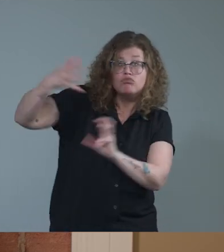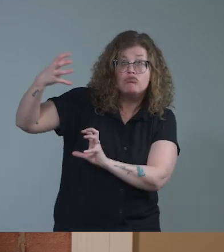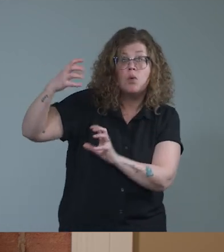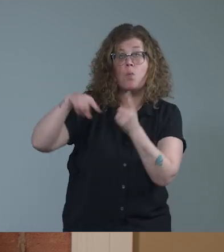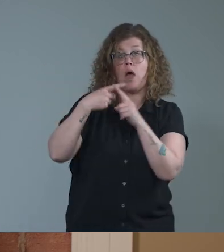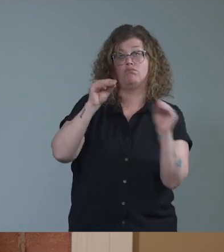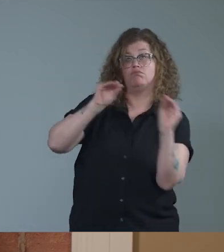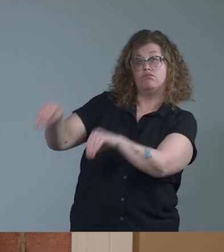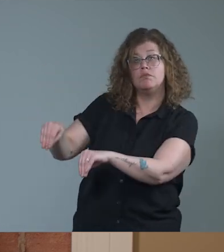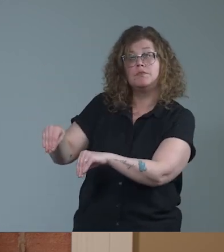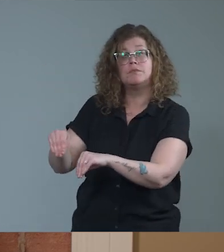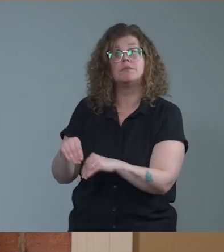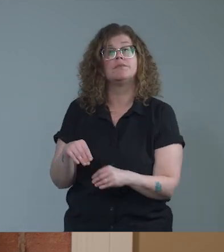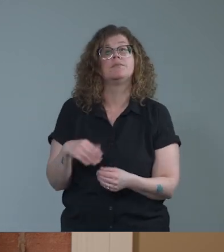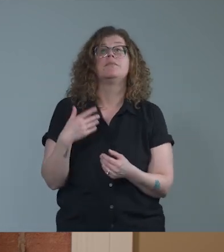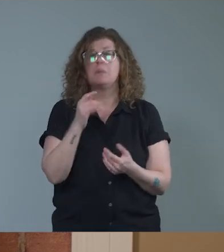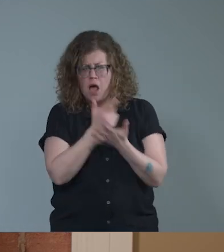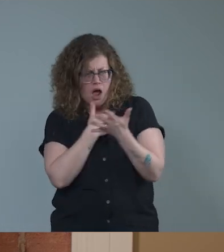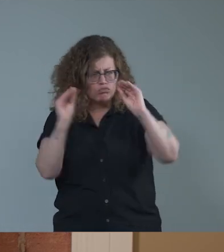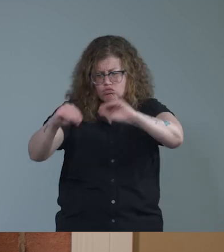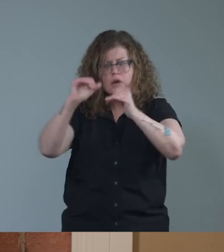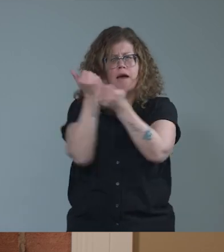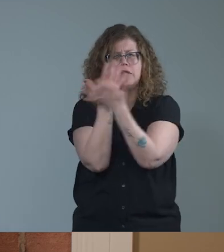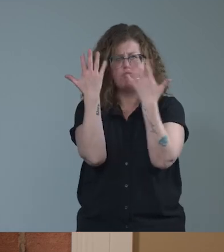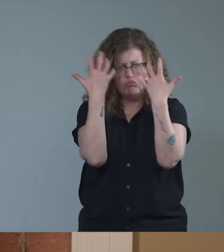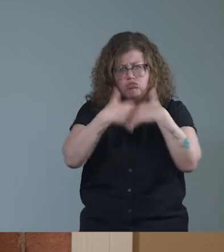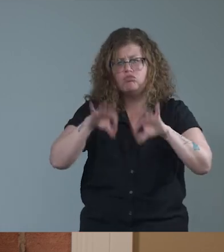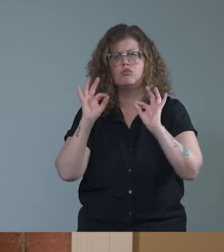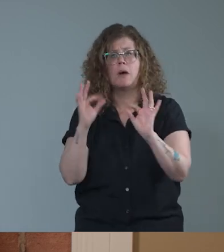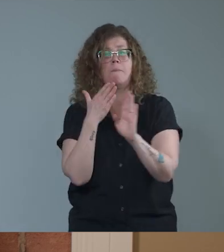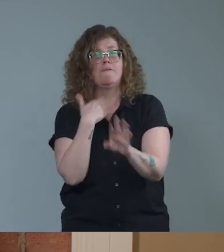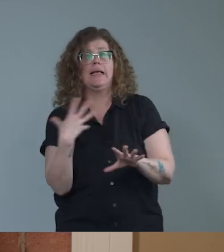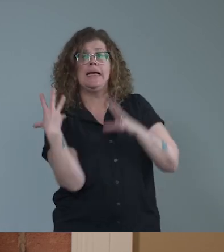to be as safe as possible, and also ensure that any damage that we cause as a part of